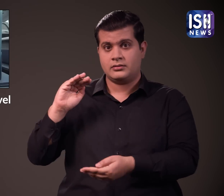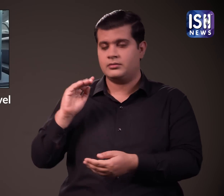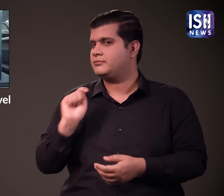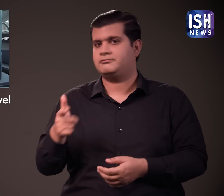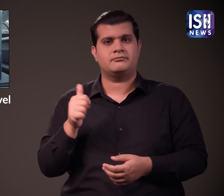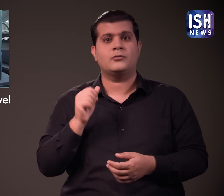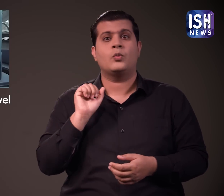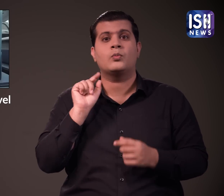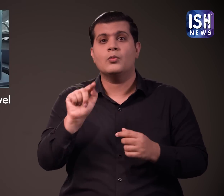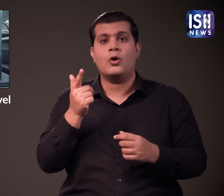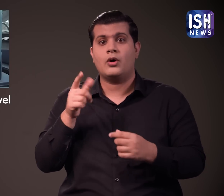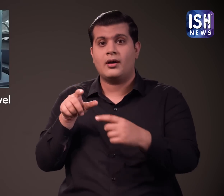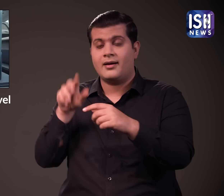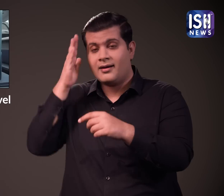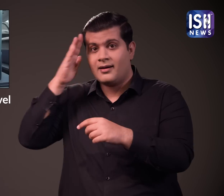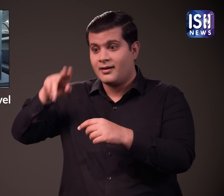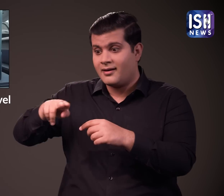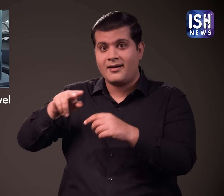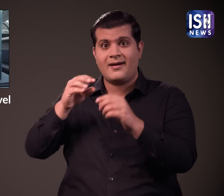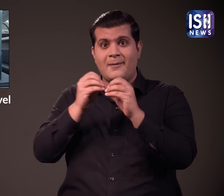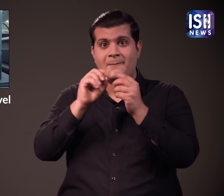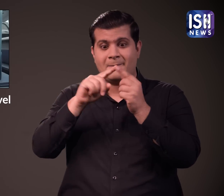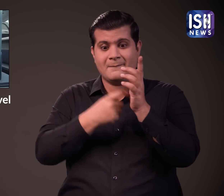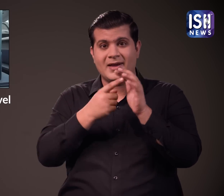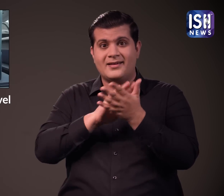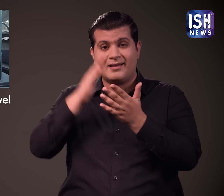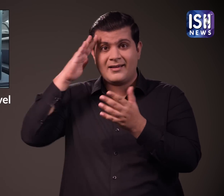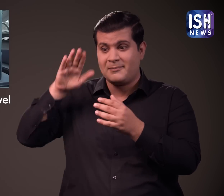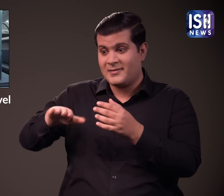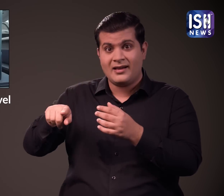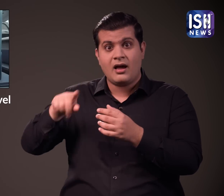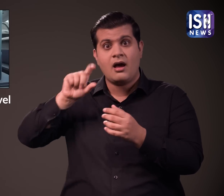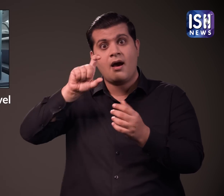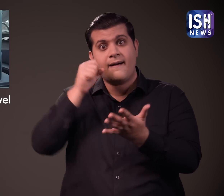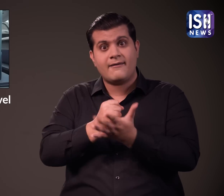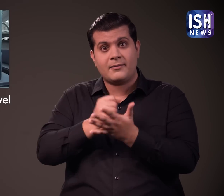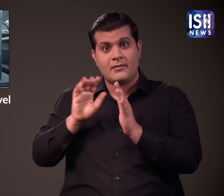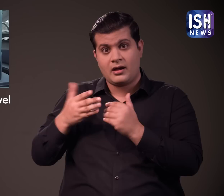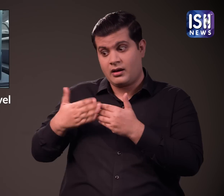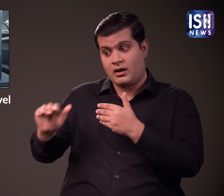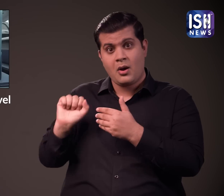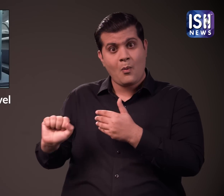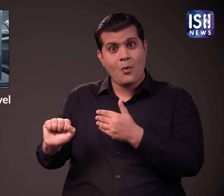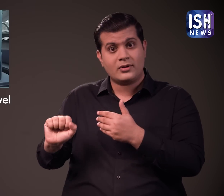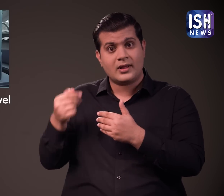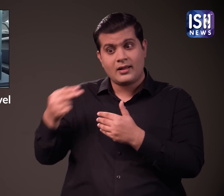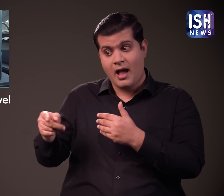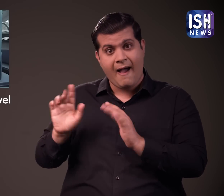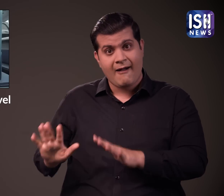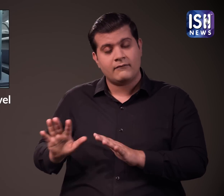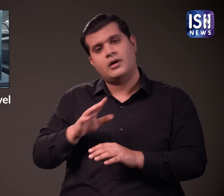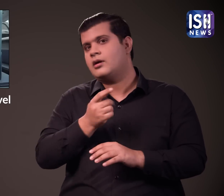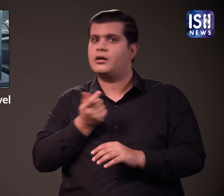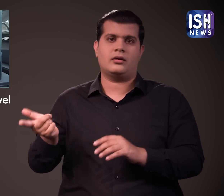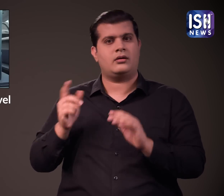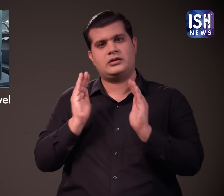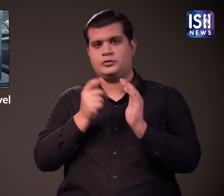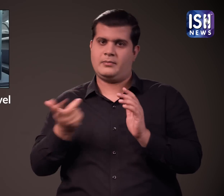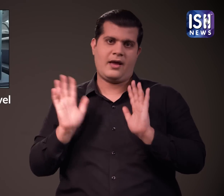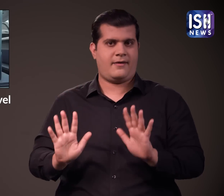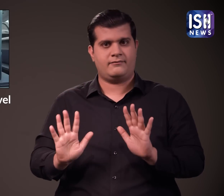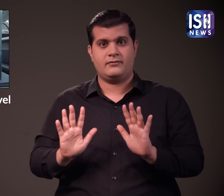however the child can not. If the child had a confirmed berth then they can file for insurance.